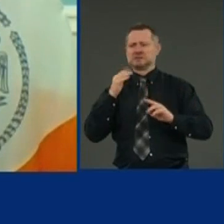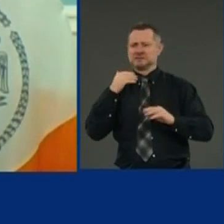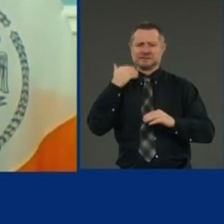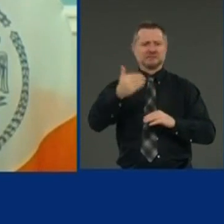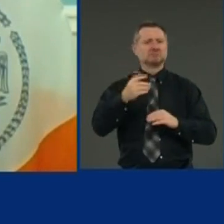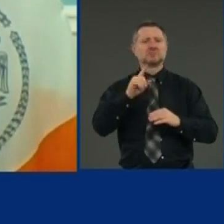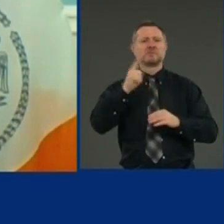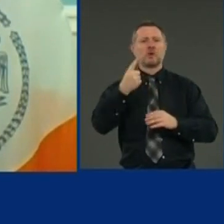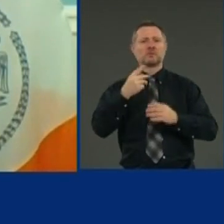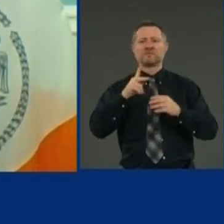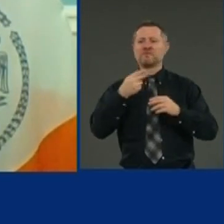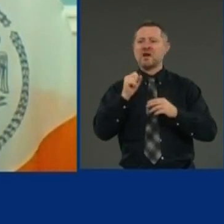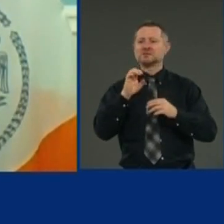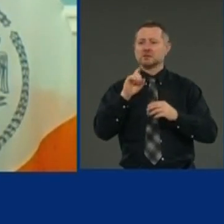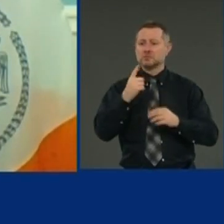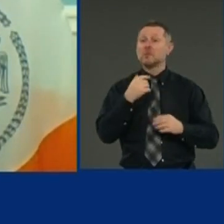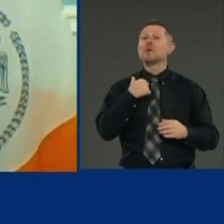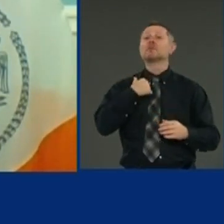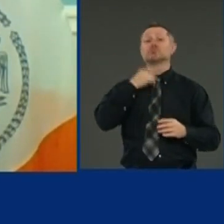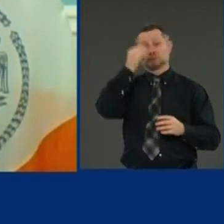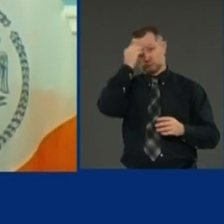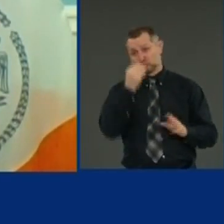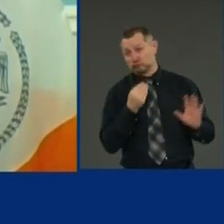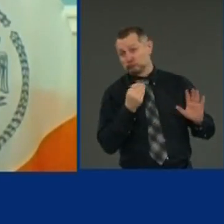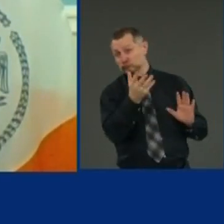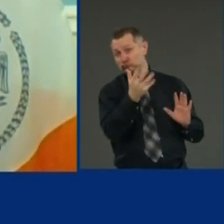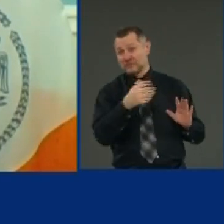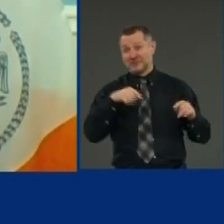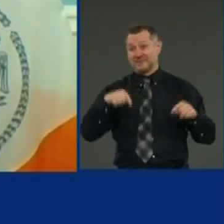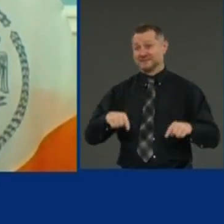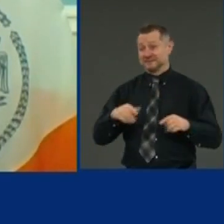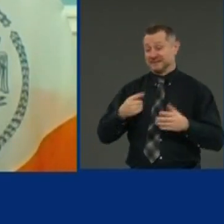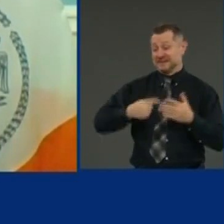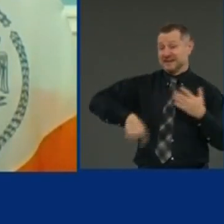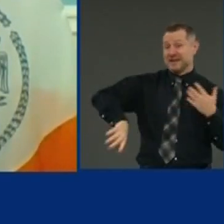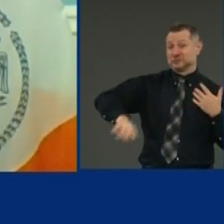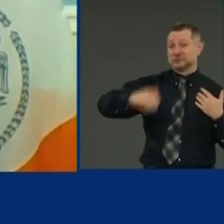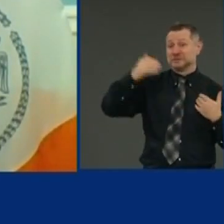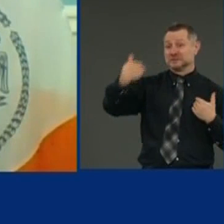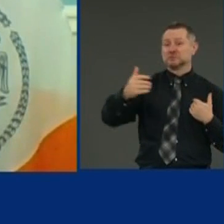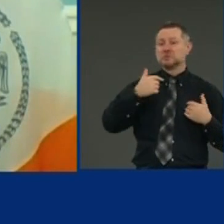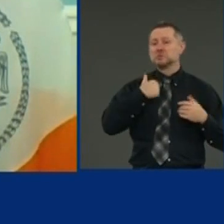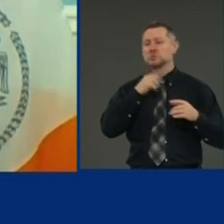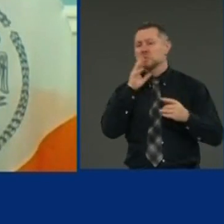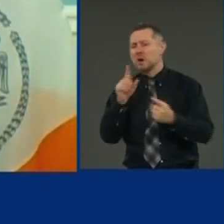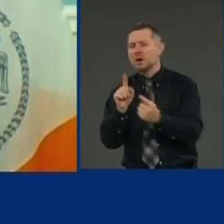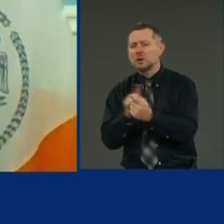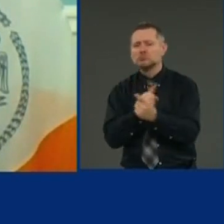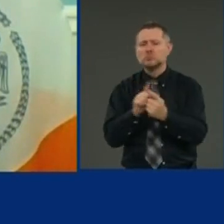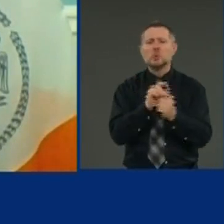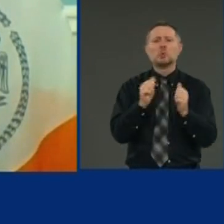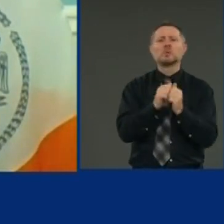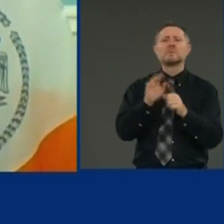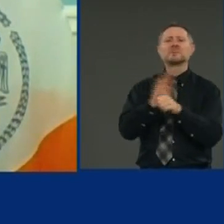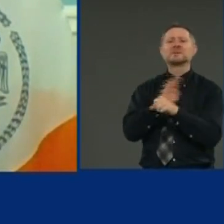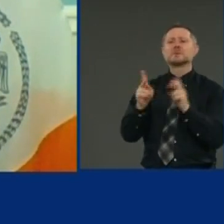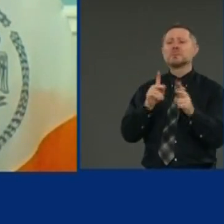DISCUSSED, WE ARE ON NOW THE DATE WAY TO THE NEXT BIG STEP. AND AS I HAVE ASUMMER TO TO